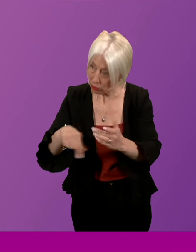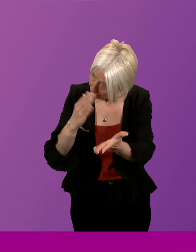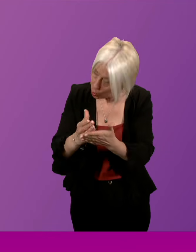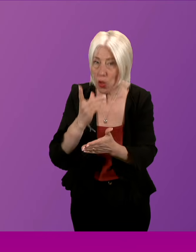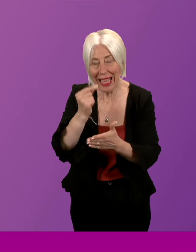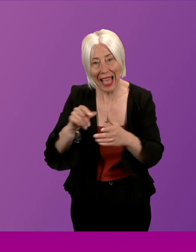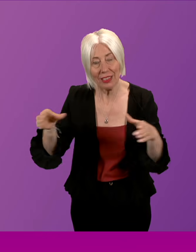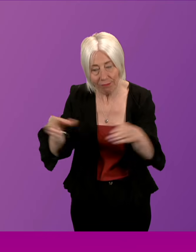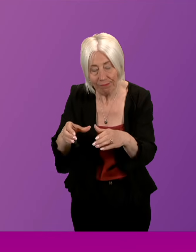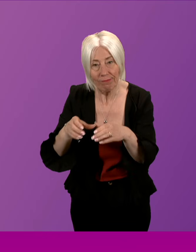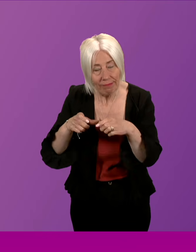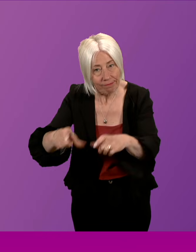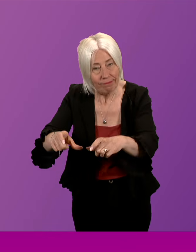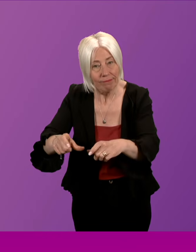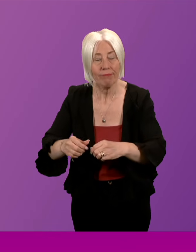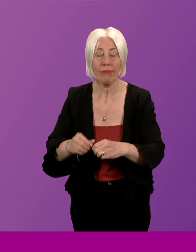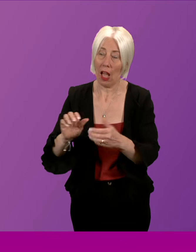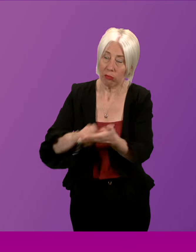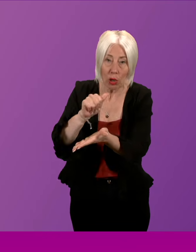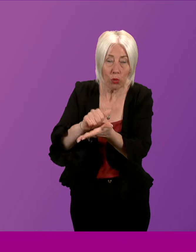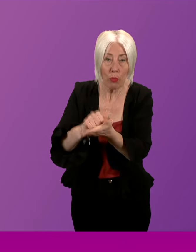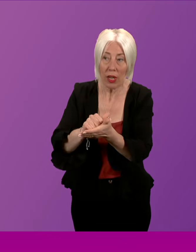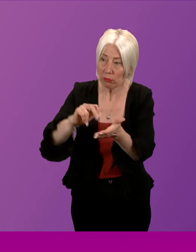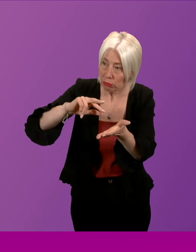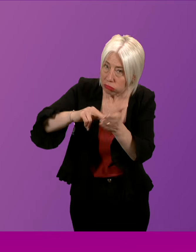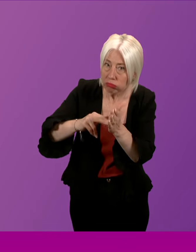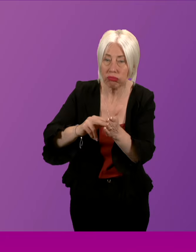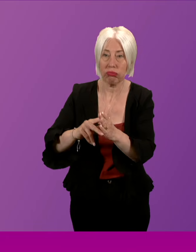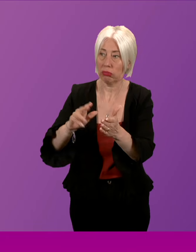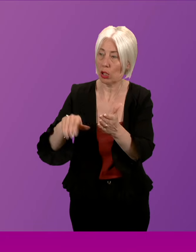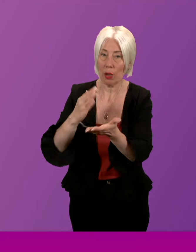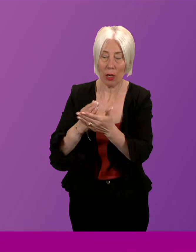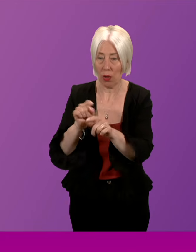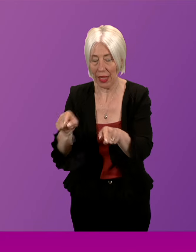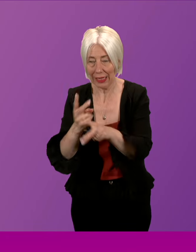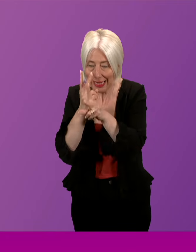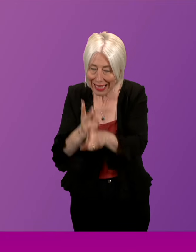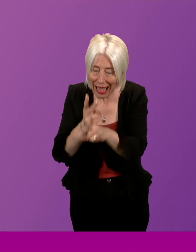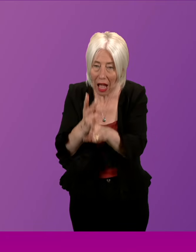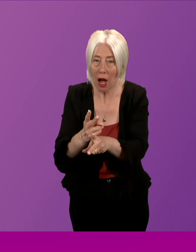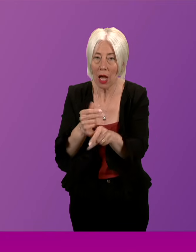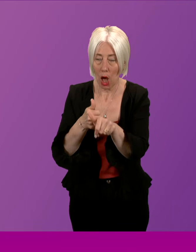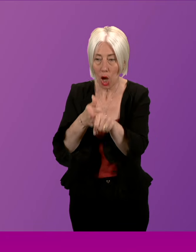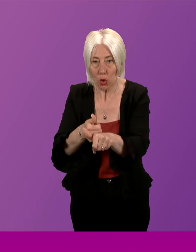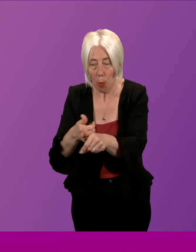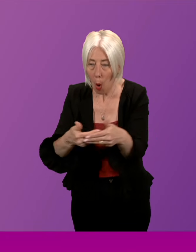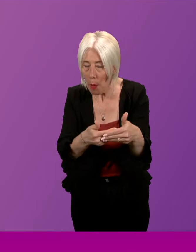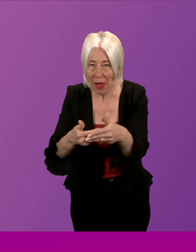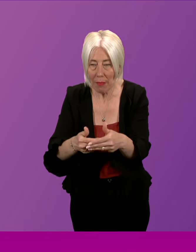to ensure that the appropriate arrangements are in place to care for and support babies and children.